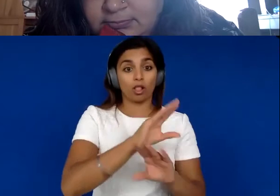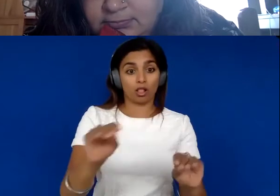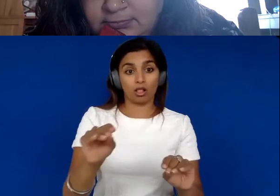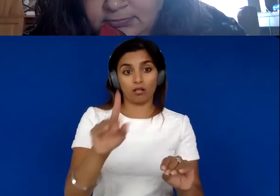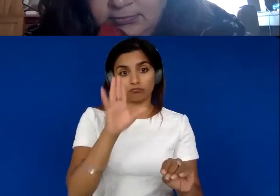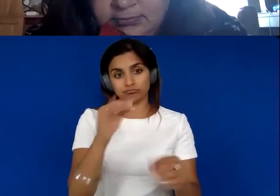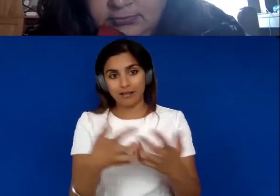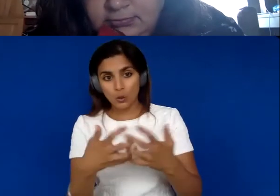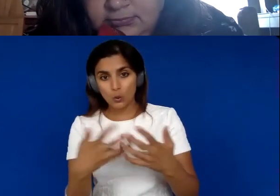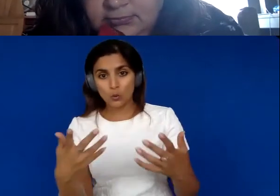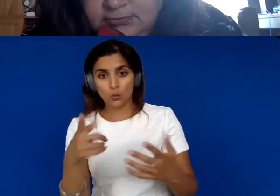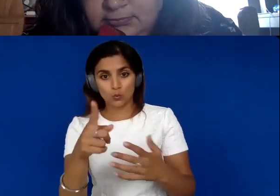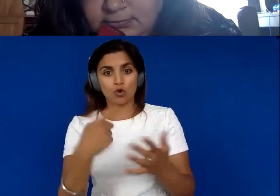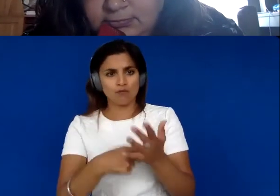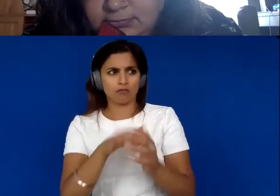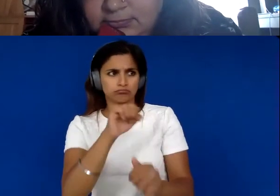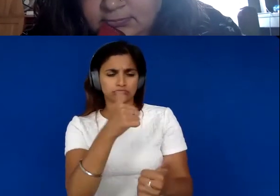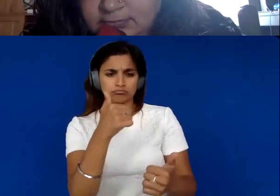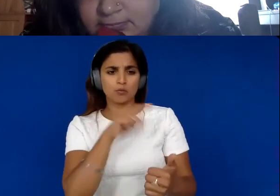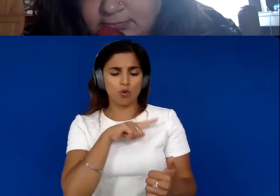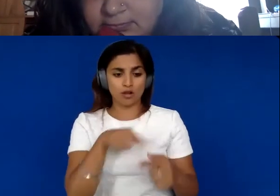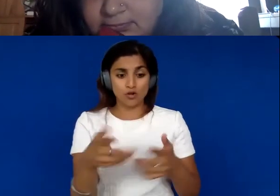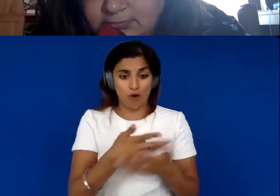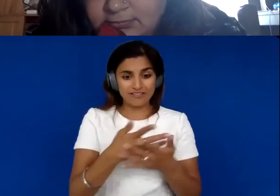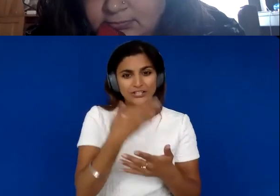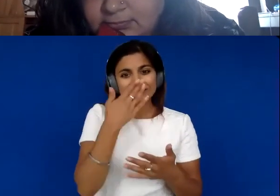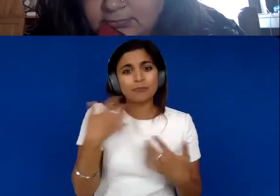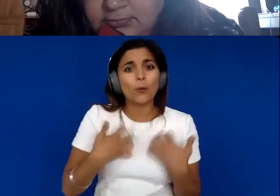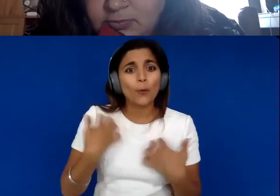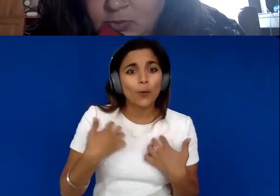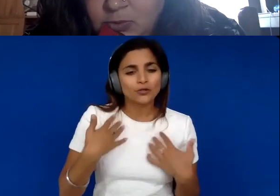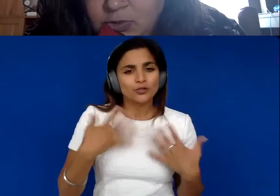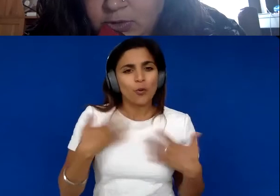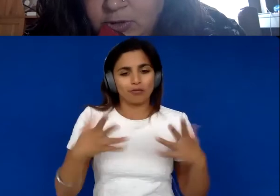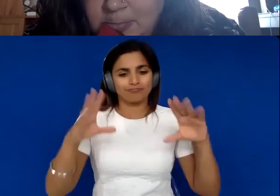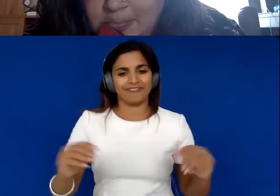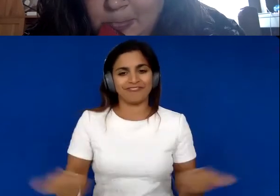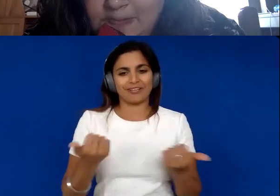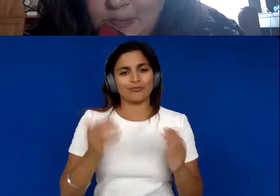conversation seems too exciting to end right away so I'll leave it at that